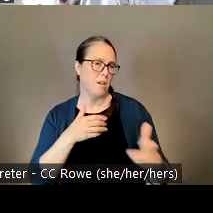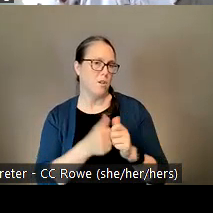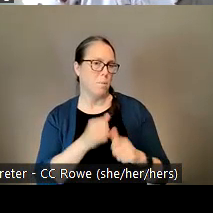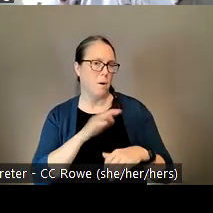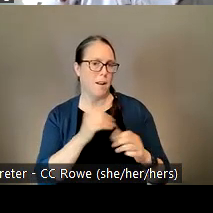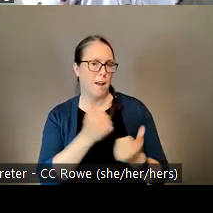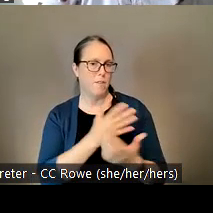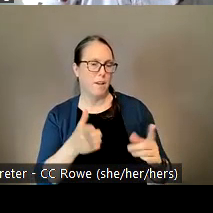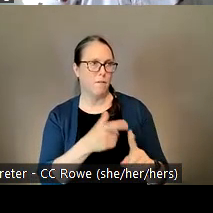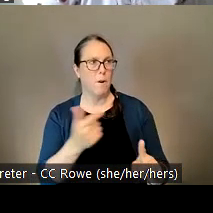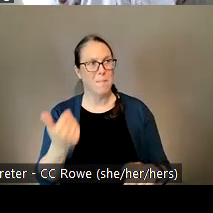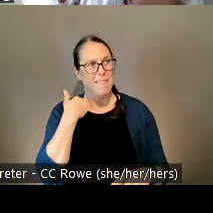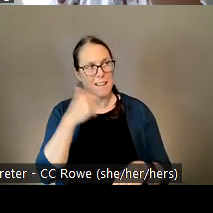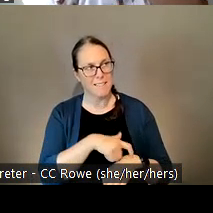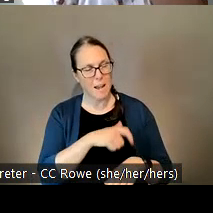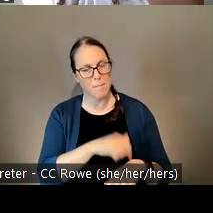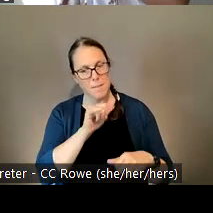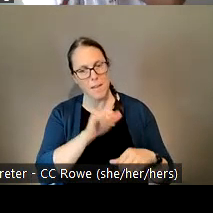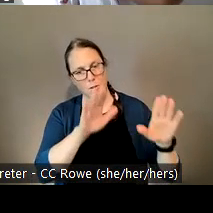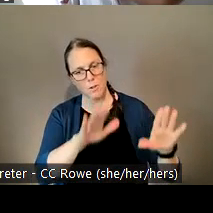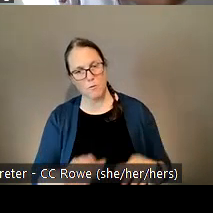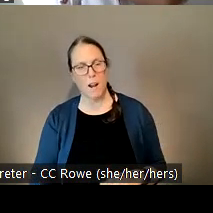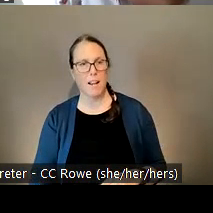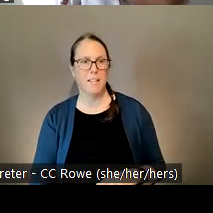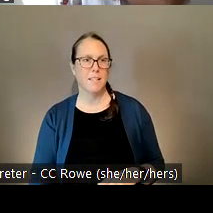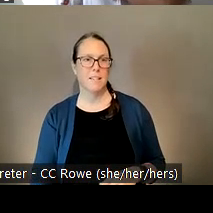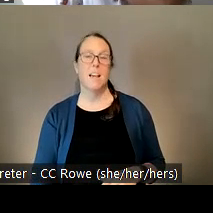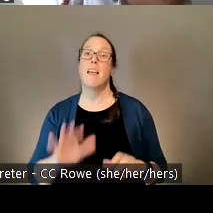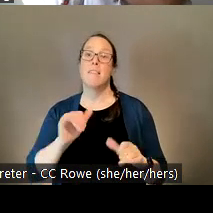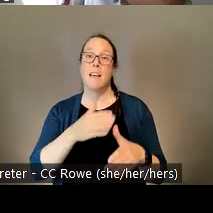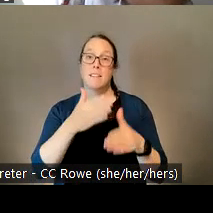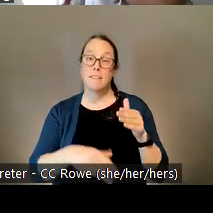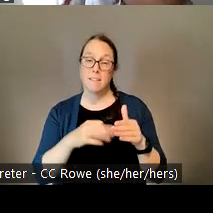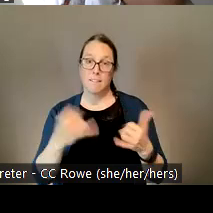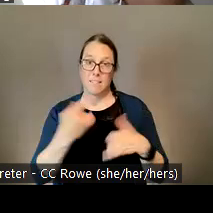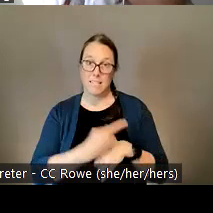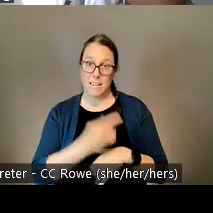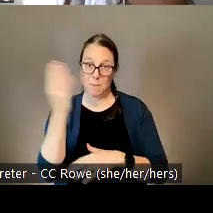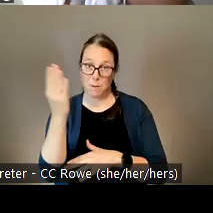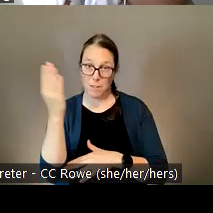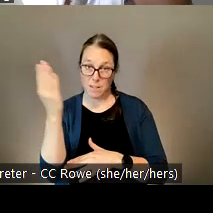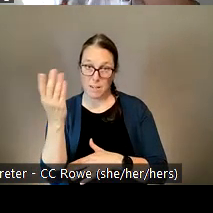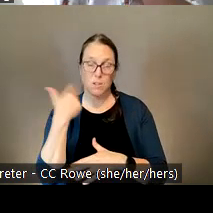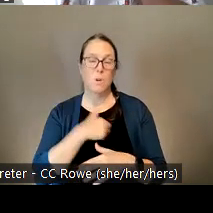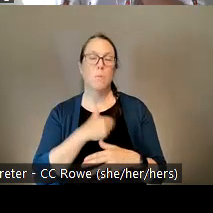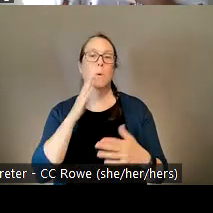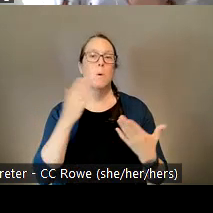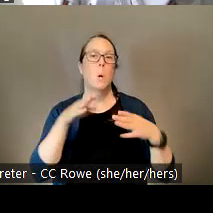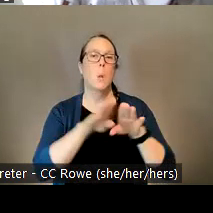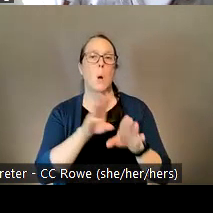and some new information as well, that was great. That will conclude today's presentation. We'll close the webinar in just a couple of minutes.